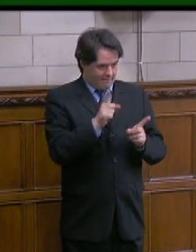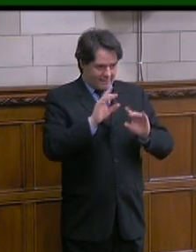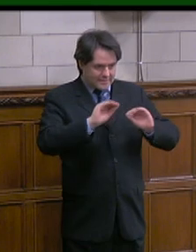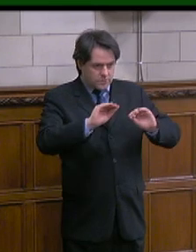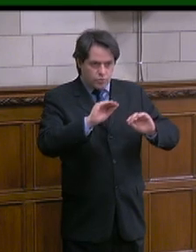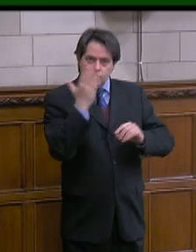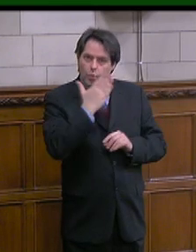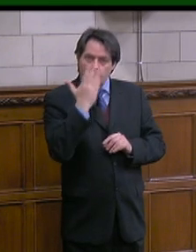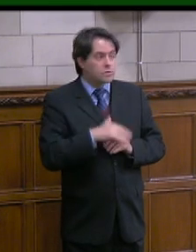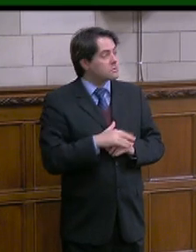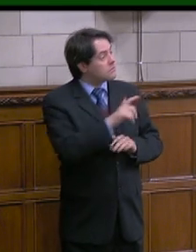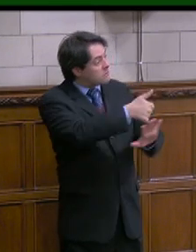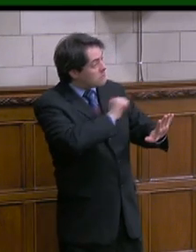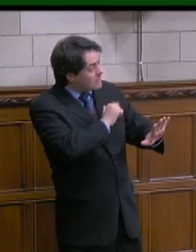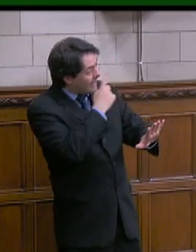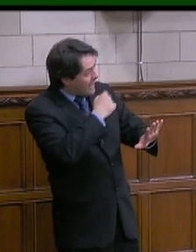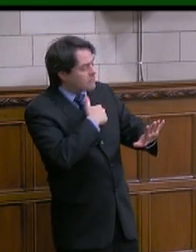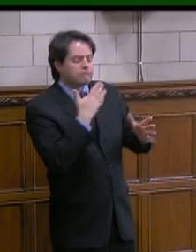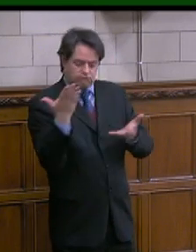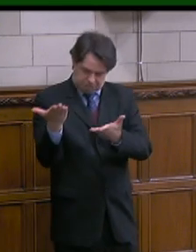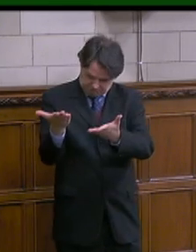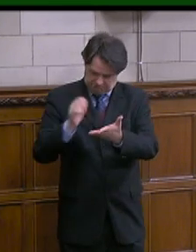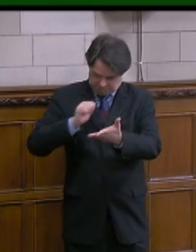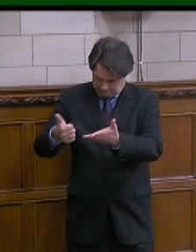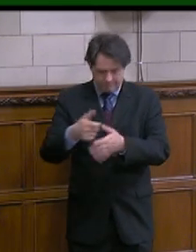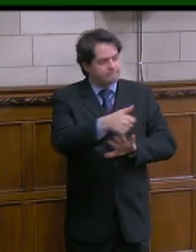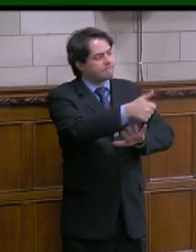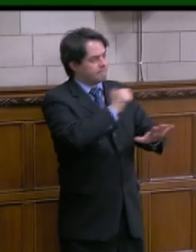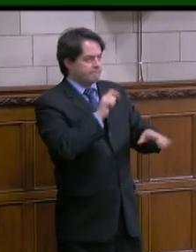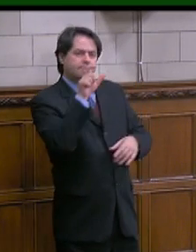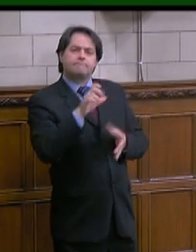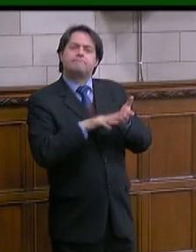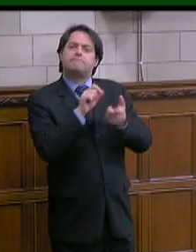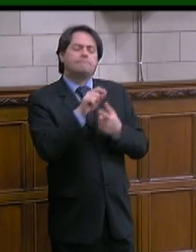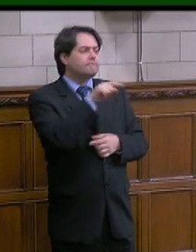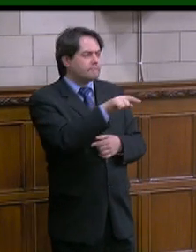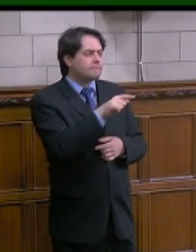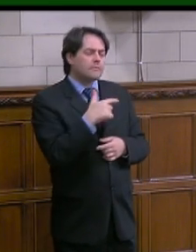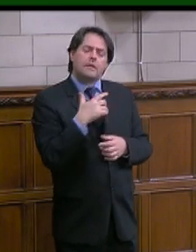Mike Hill (Hartlepool) (Lab): In Hartlepool, there are many initiatives